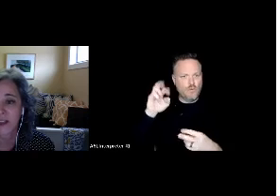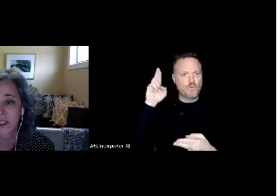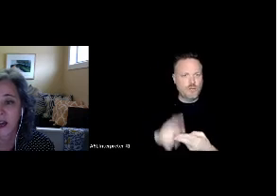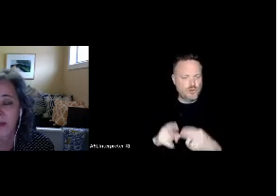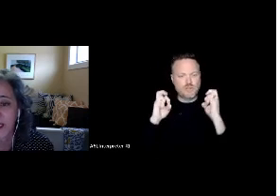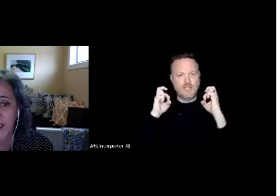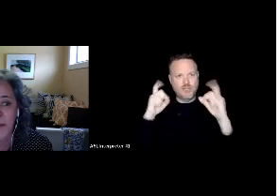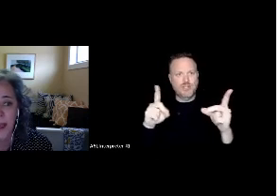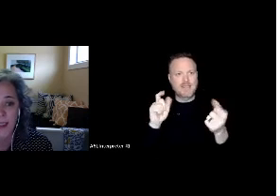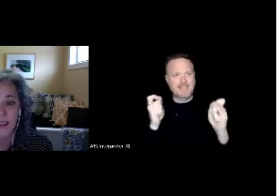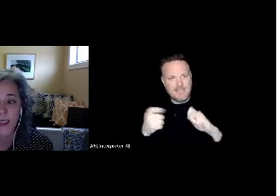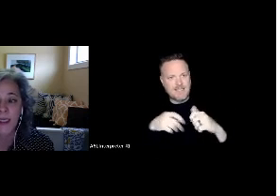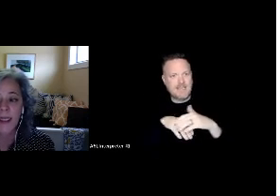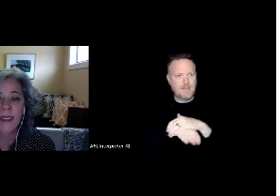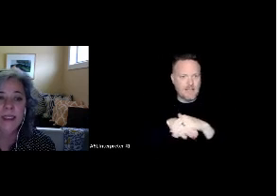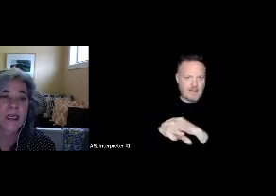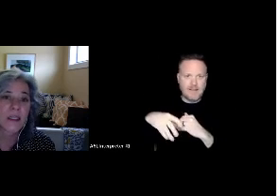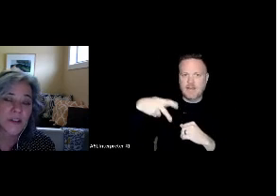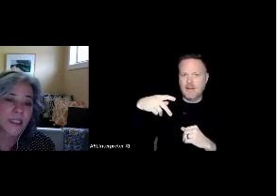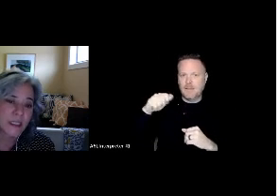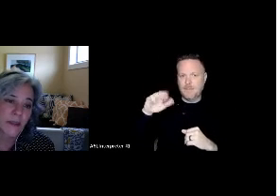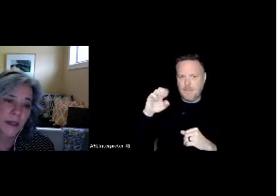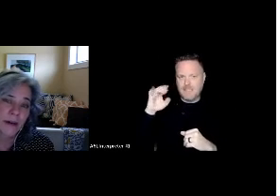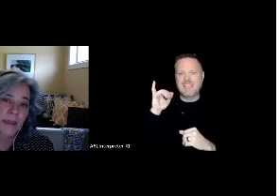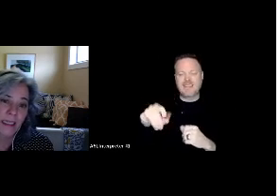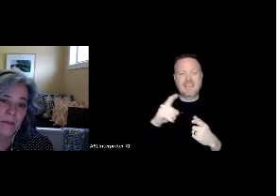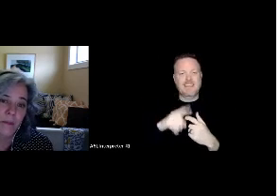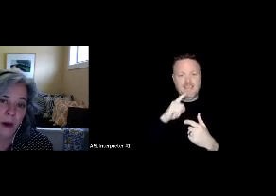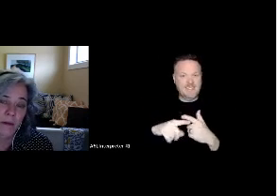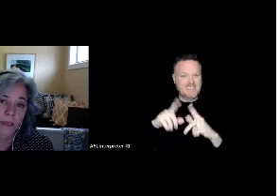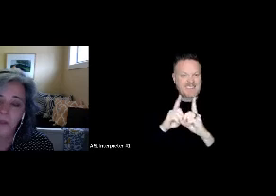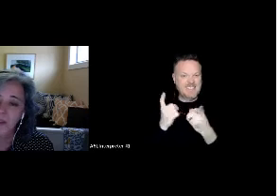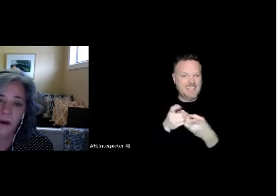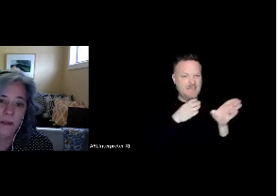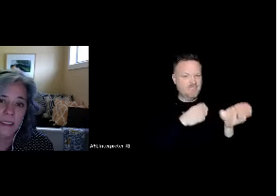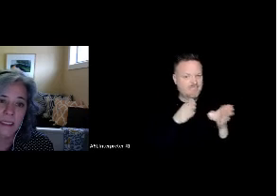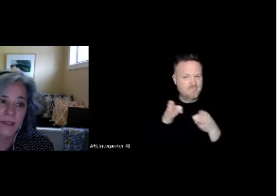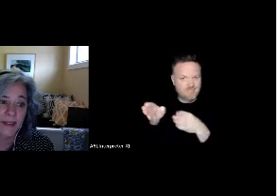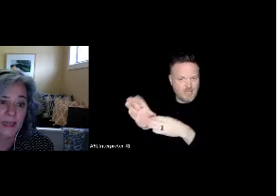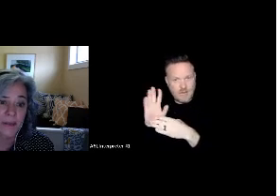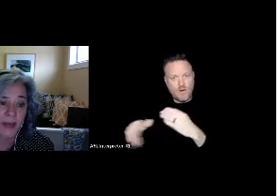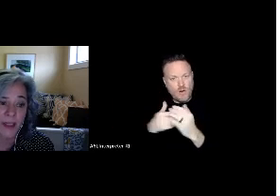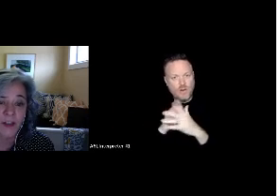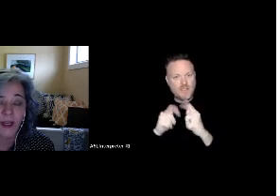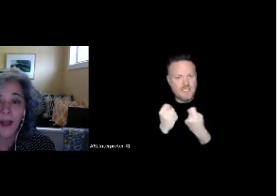accommodate and pace, is an inter disciplinary team model that puts all teams on the same page.